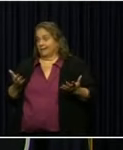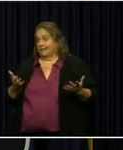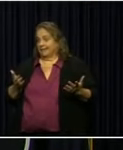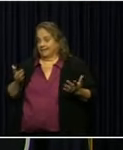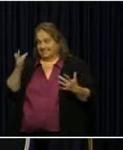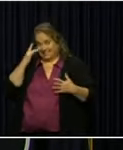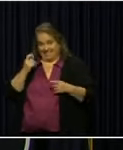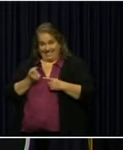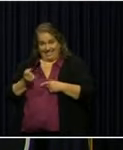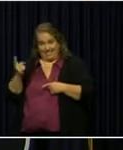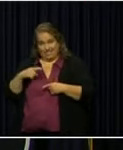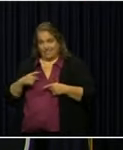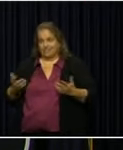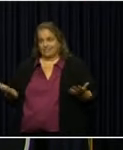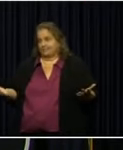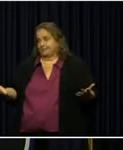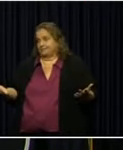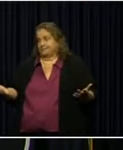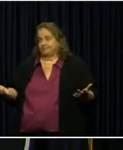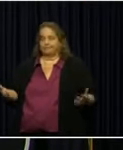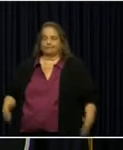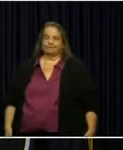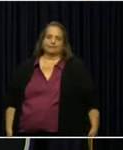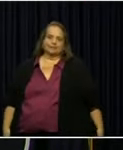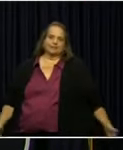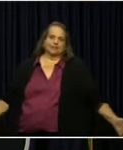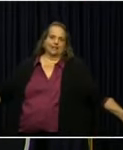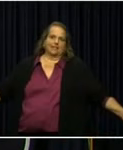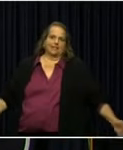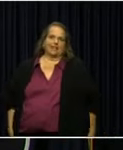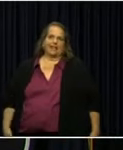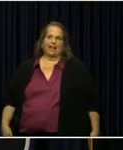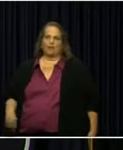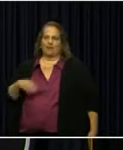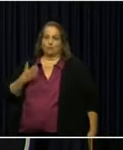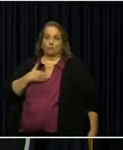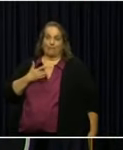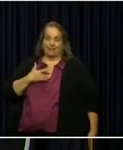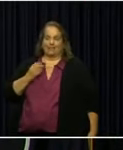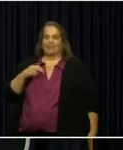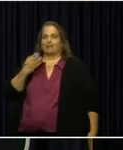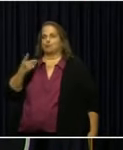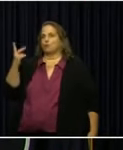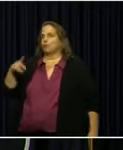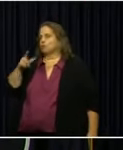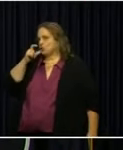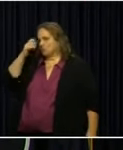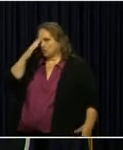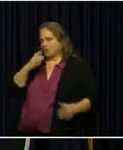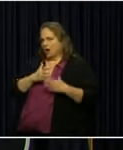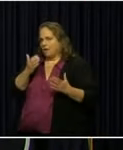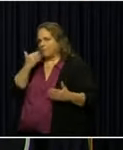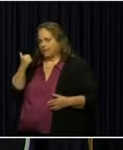NOW. I THINK WHILE -- IF THERE'S NOT A VACCINE NEXT YEAR, WE'LL STILL BE DEALING WITH THIS.